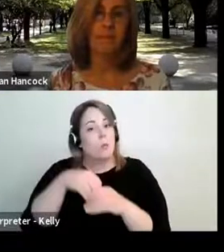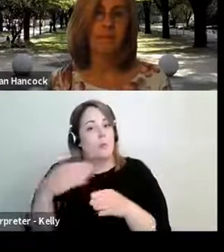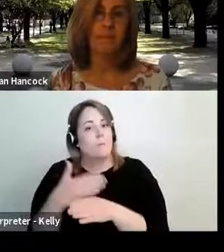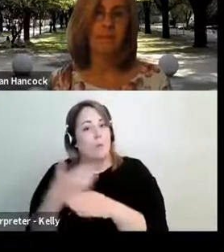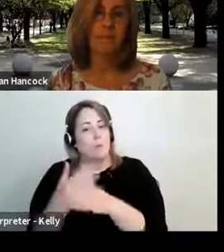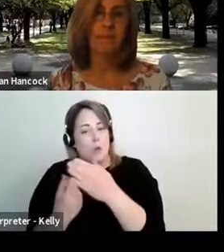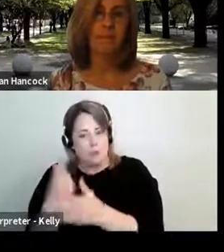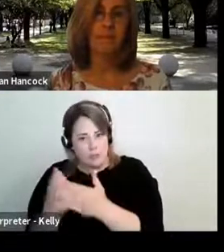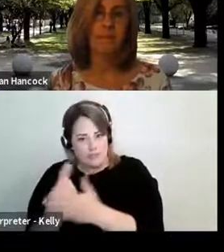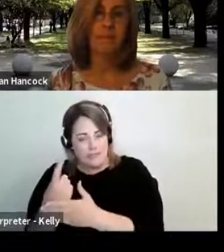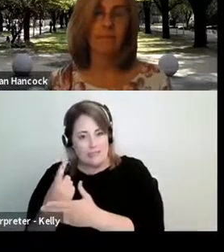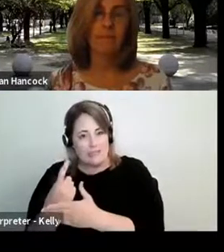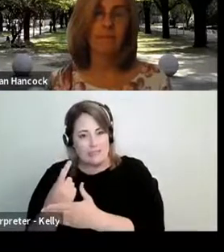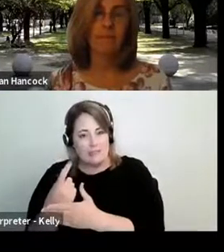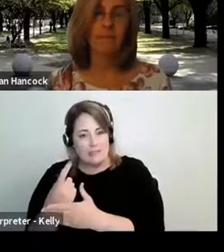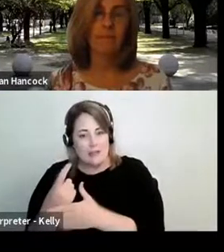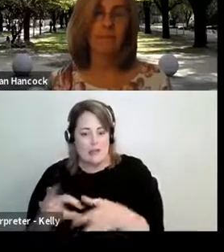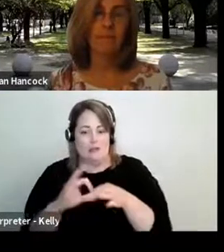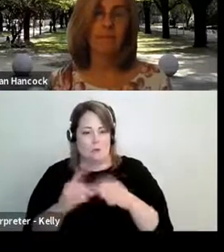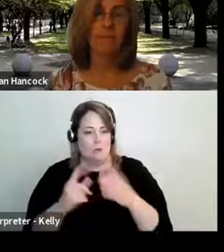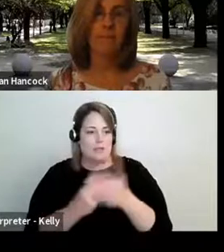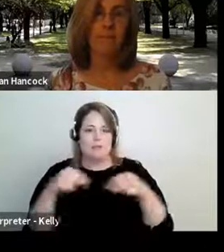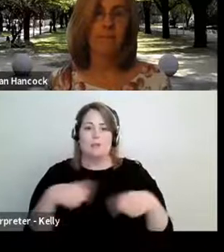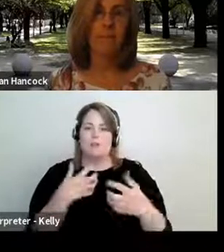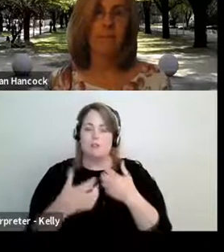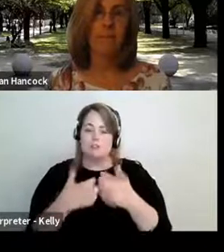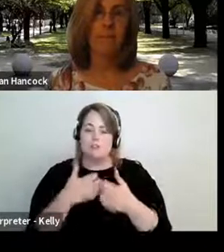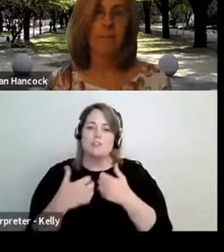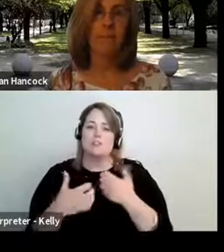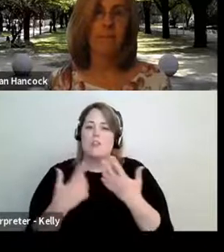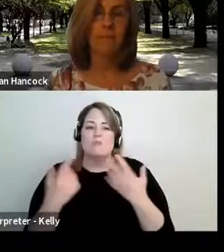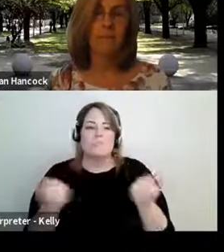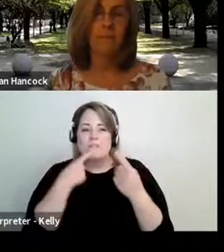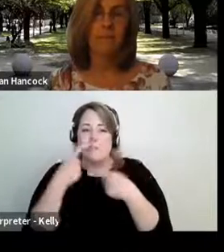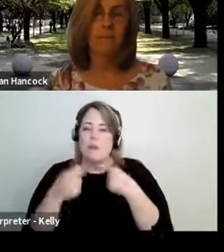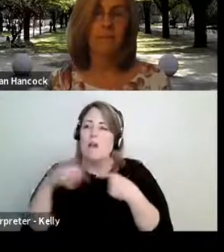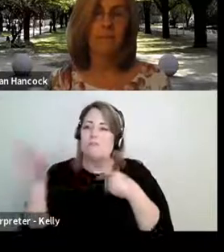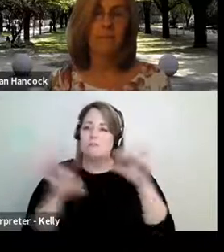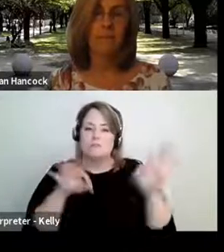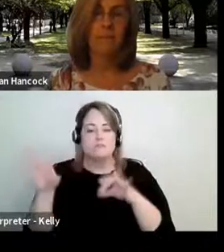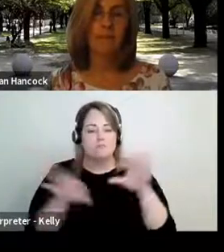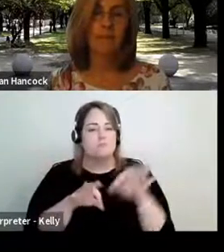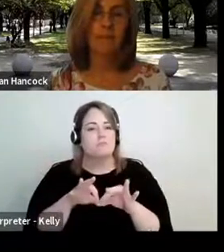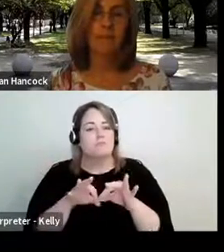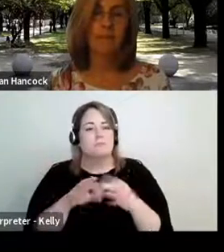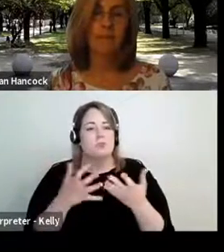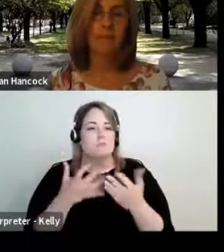with regard to what’s happening at the university. So, you know, if there is, say, a careers expo,